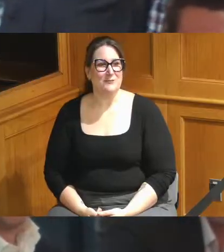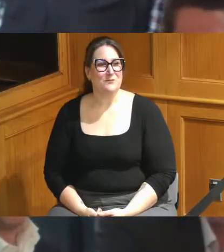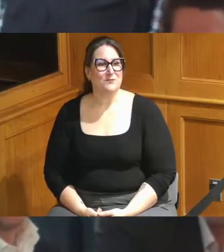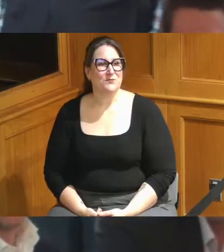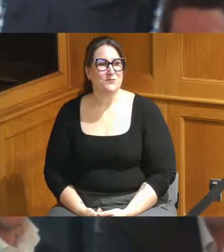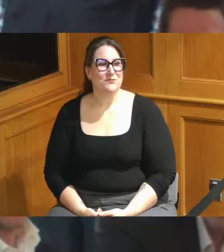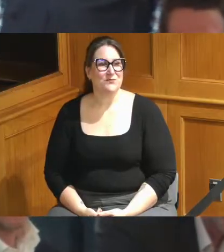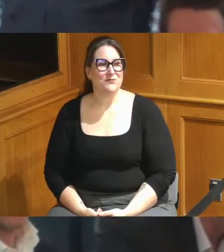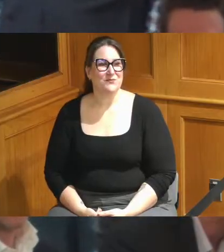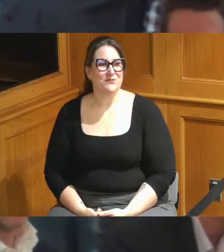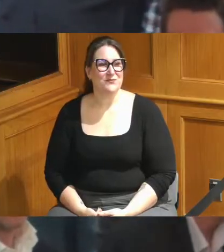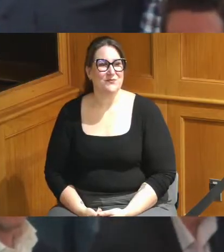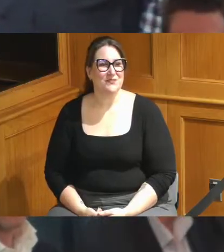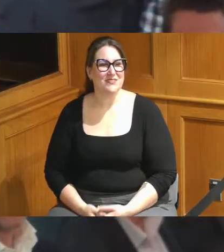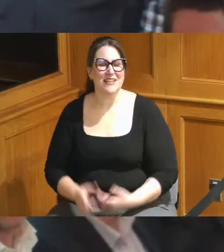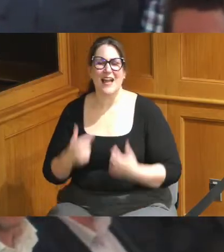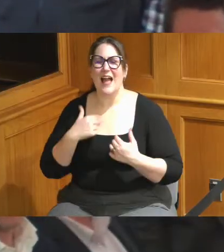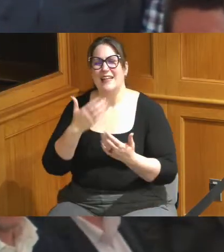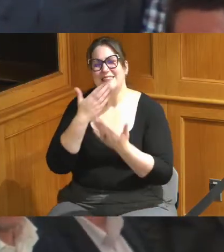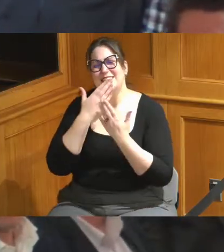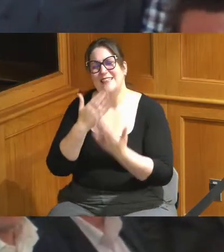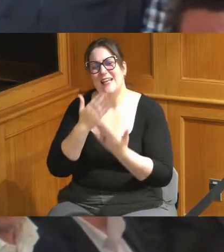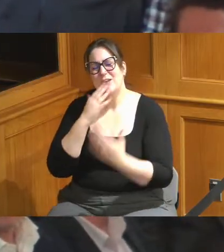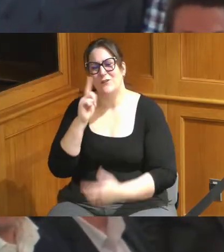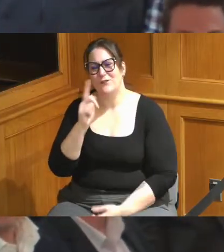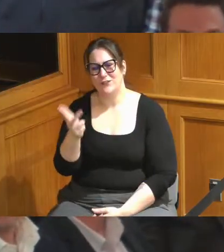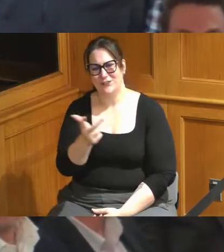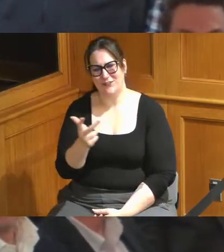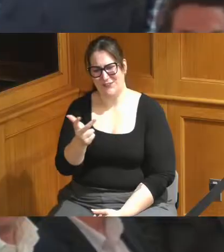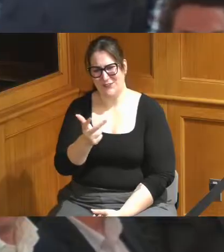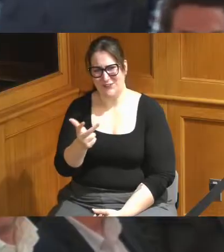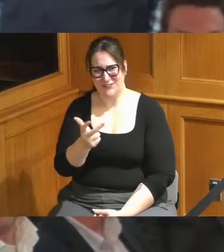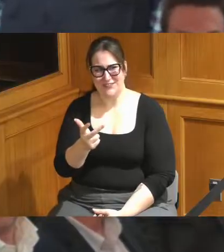stuff. I'd like to say thank you to the County Commissioners, the Sheriff,